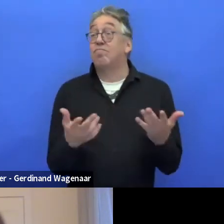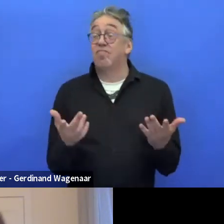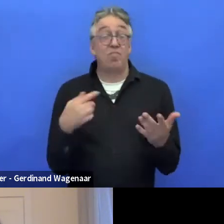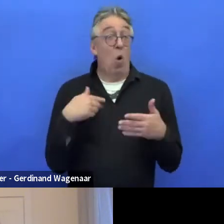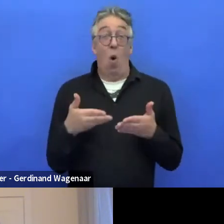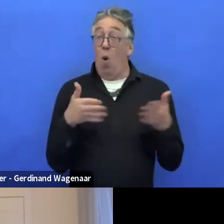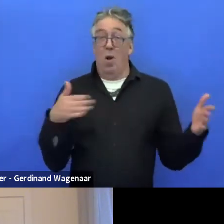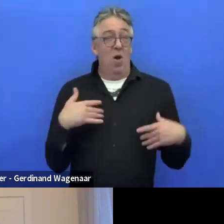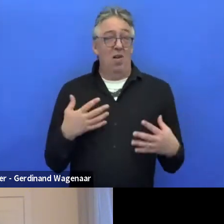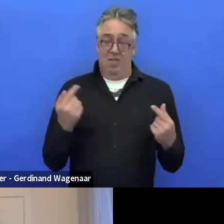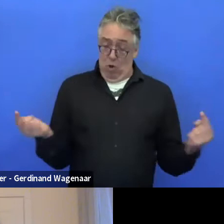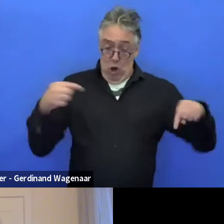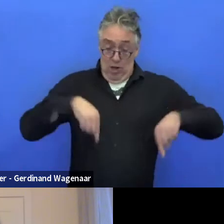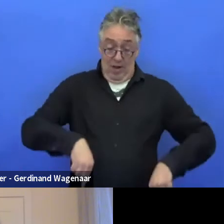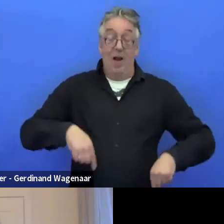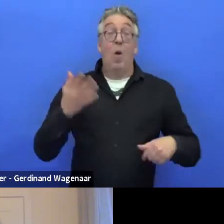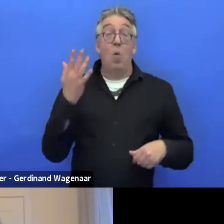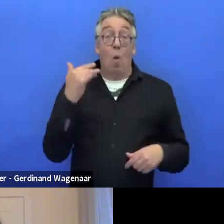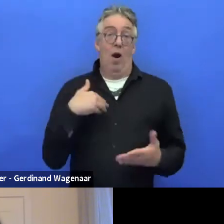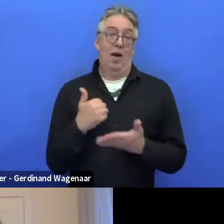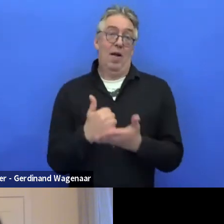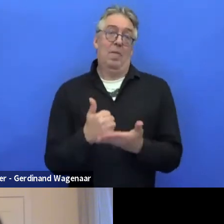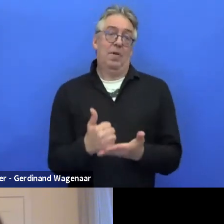maladministration itself has being such a dynamic concept